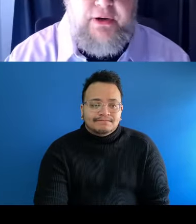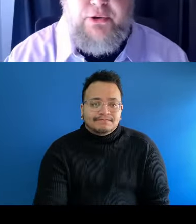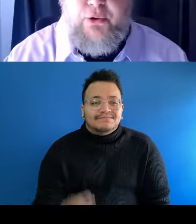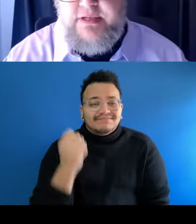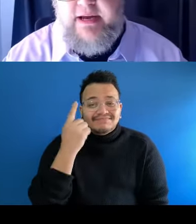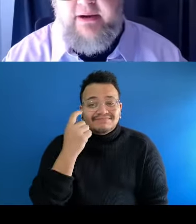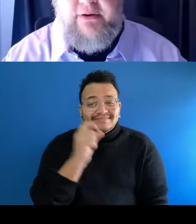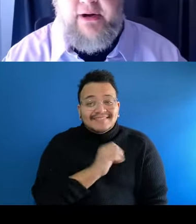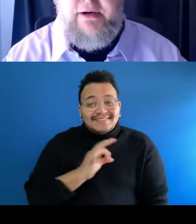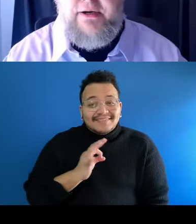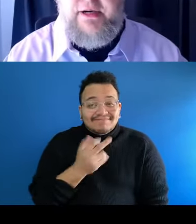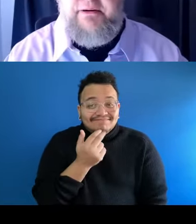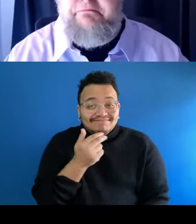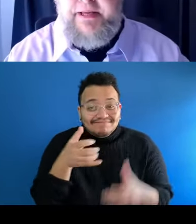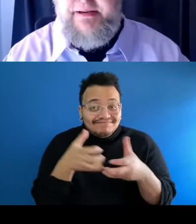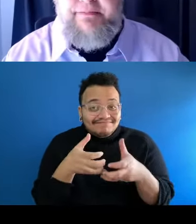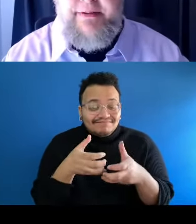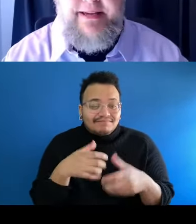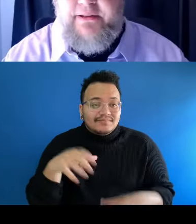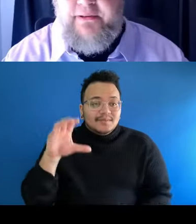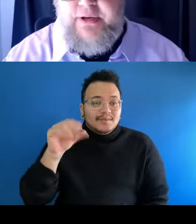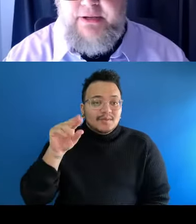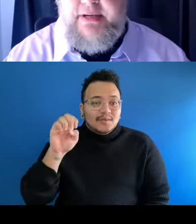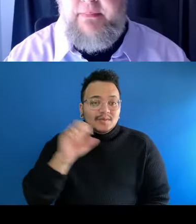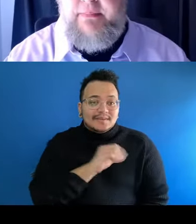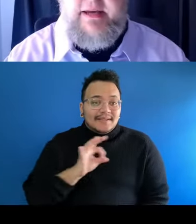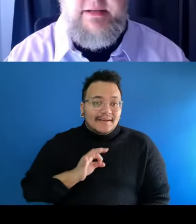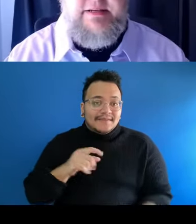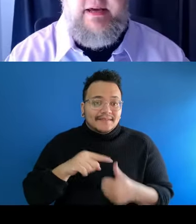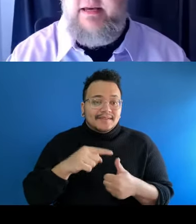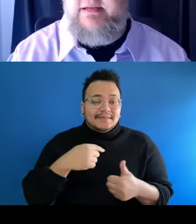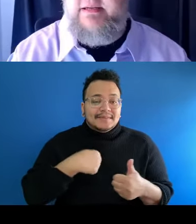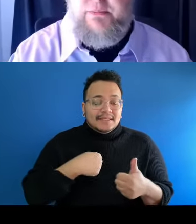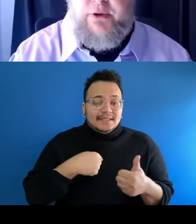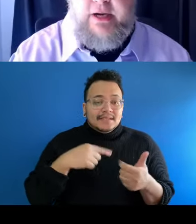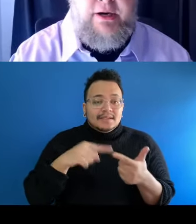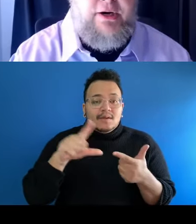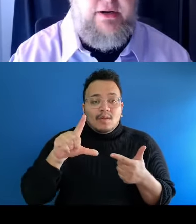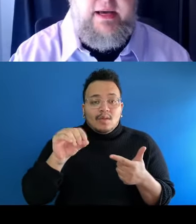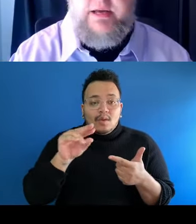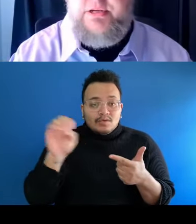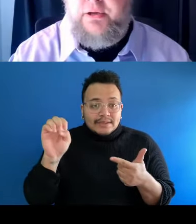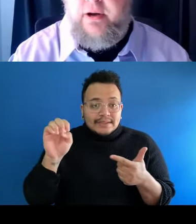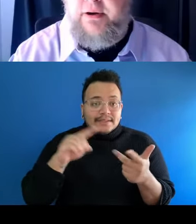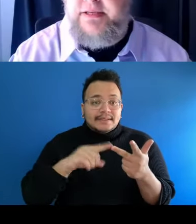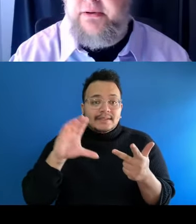so our core staff are me and Loree who's on the back end today, Caleb Weinhardt and Shelley Gregory.